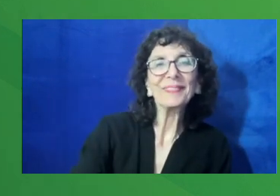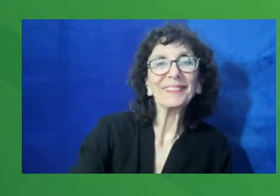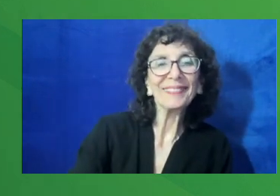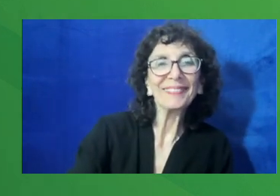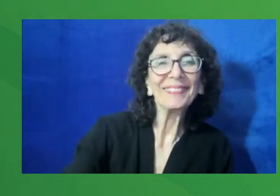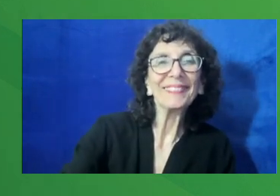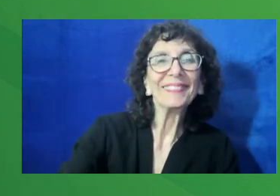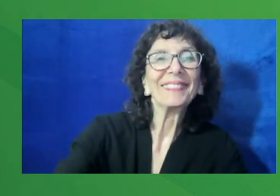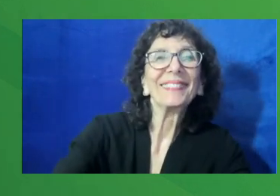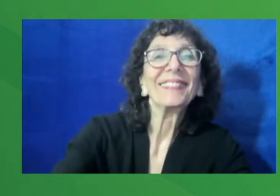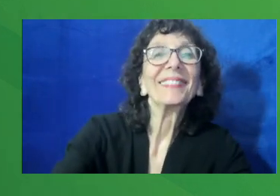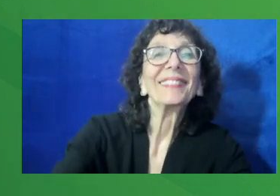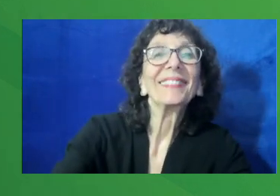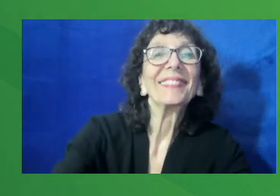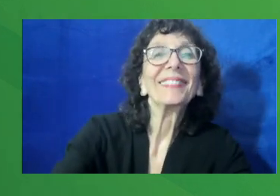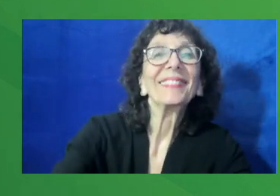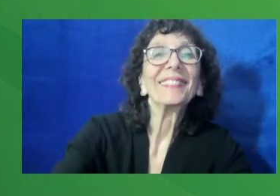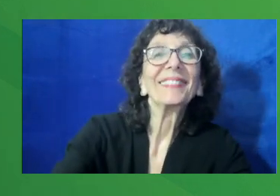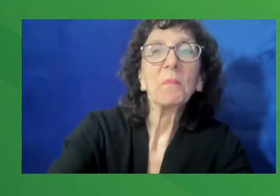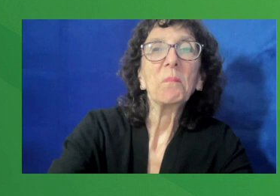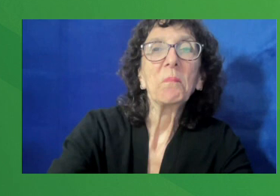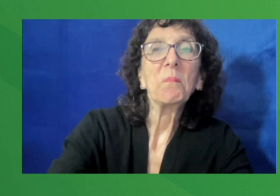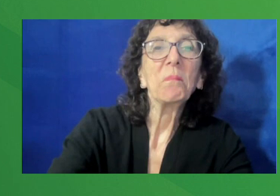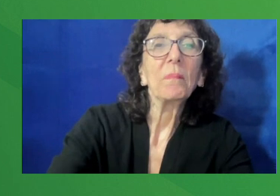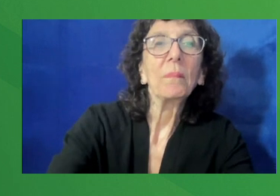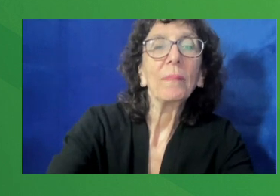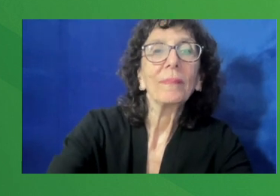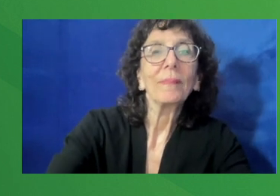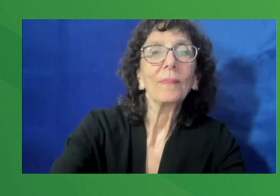I'll turn it back over to Larry. LAWRENCE PASKA: